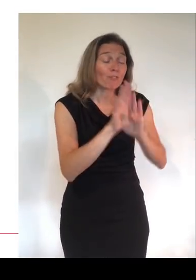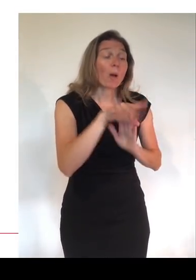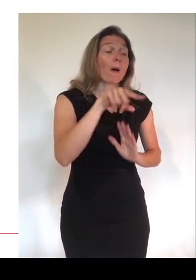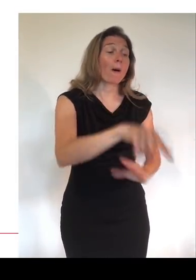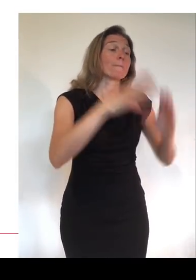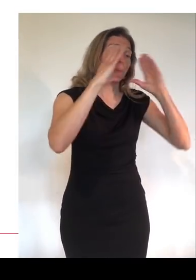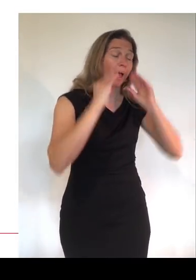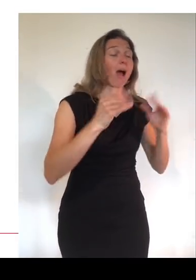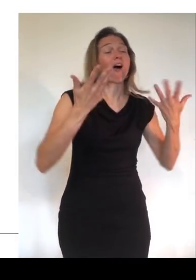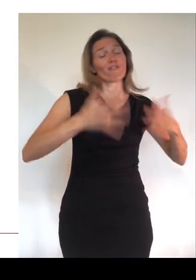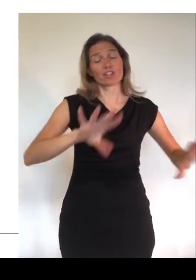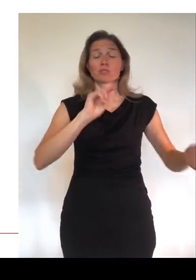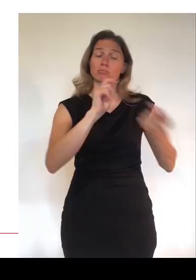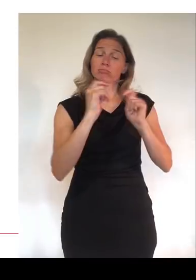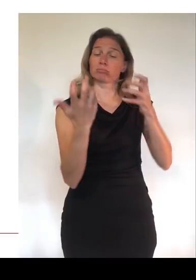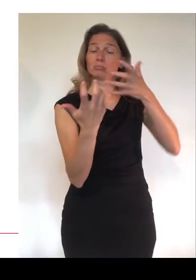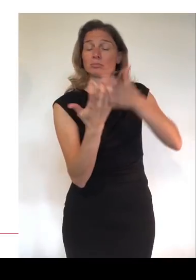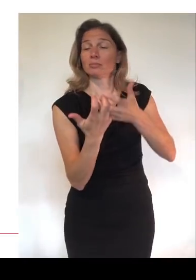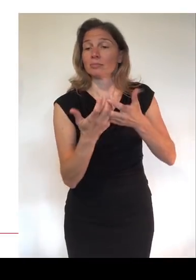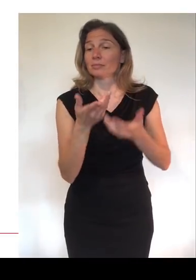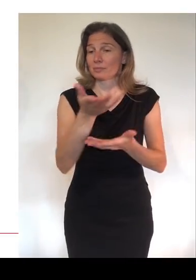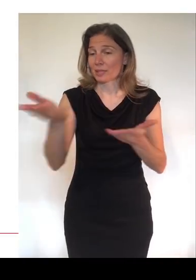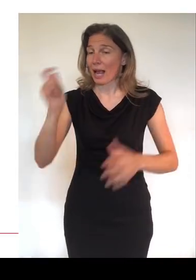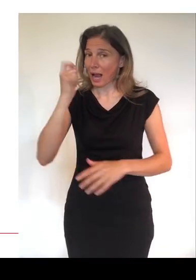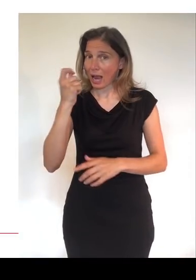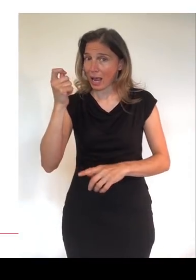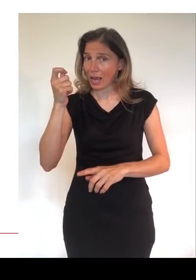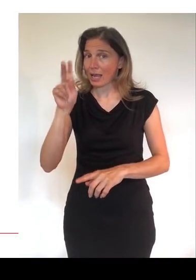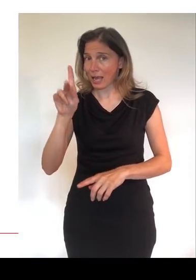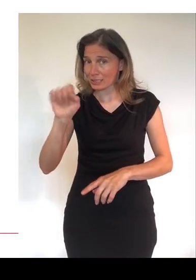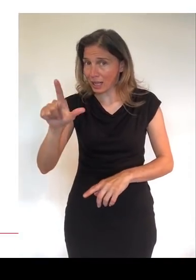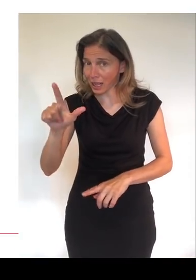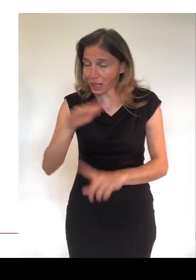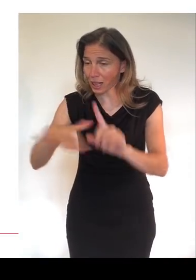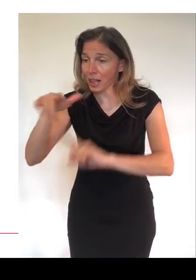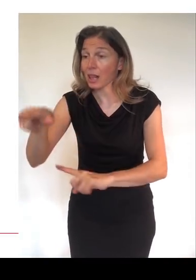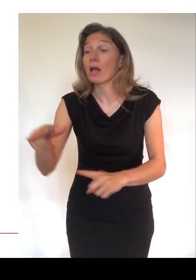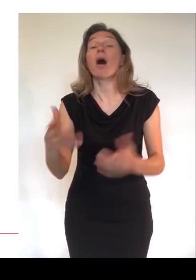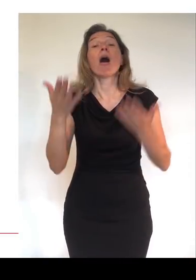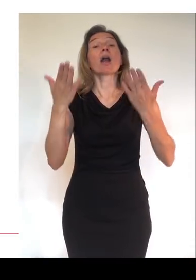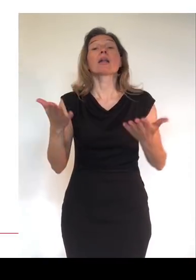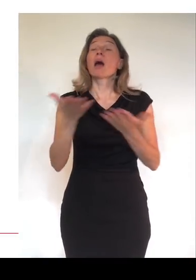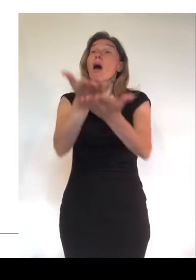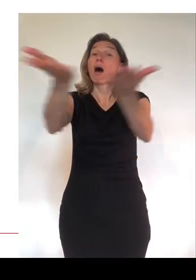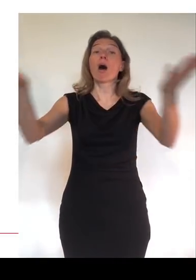for Kenyan sign language and is now ready for use in project monitoring